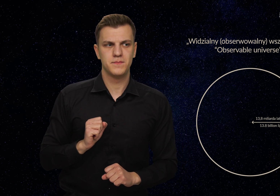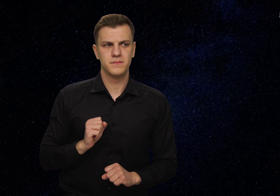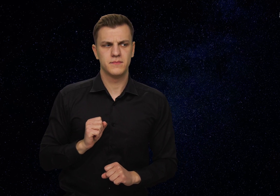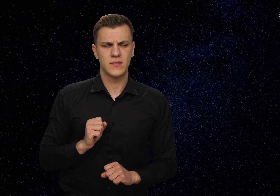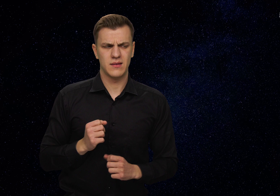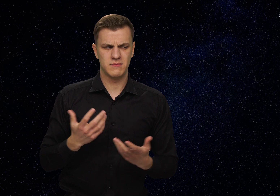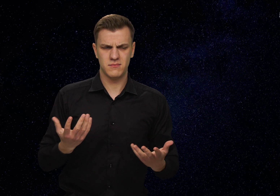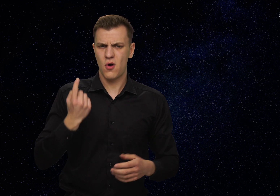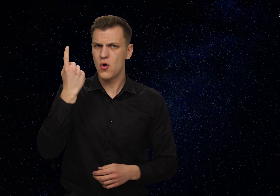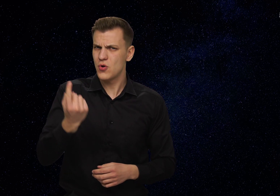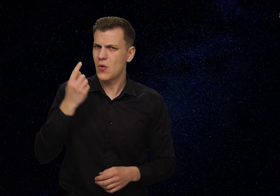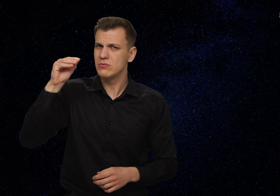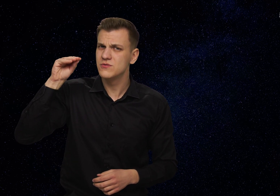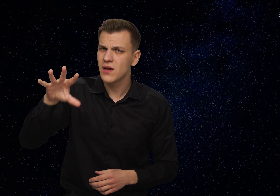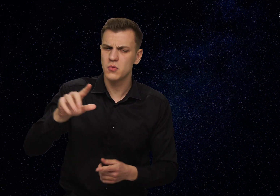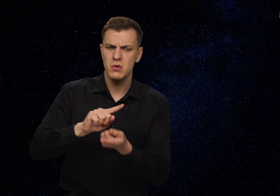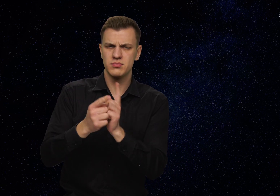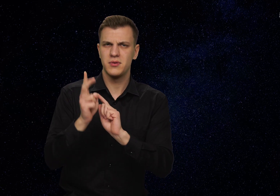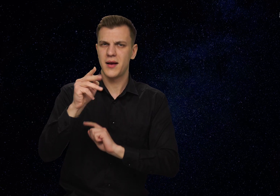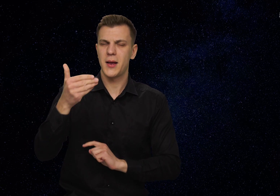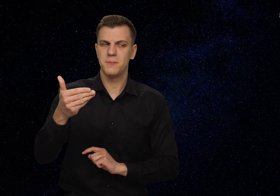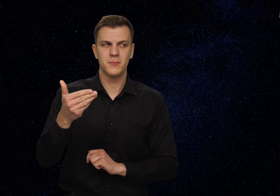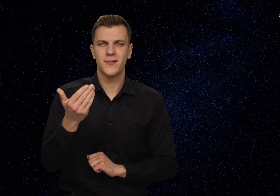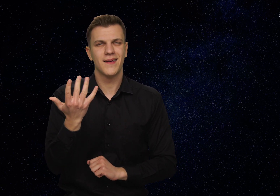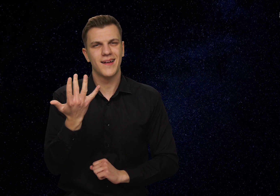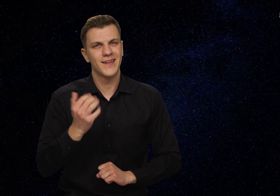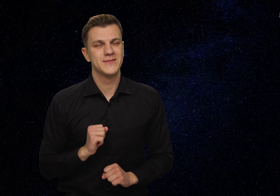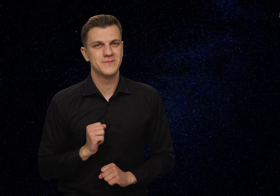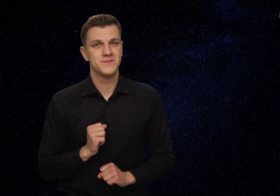And what is a light year? How many kilometers is that?